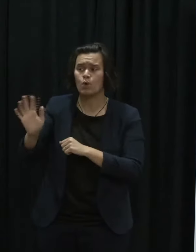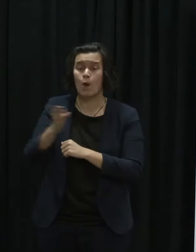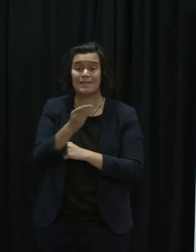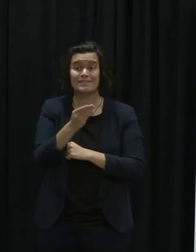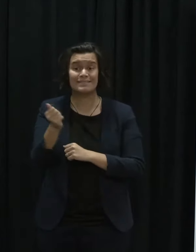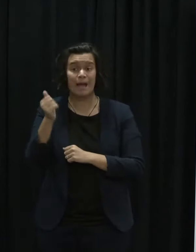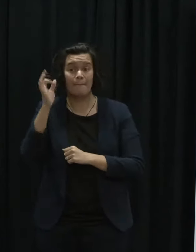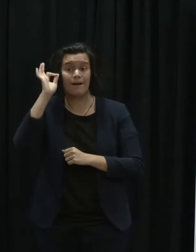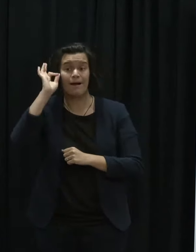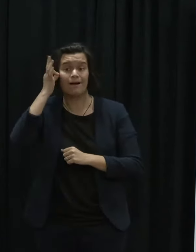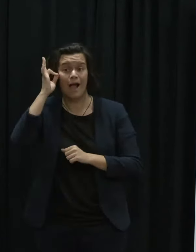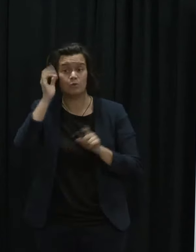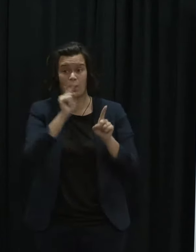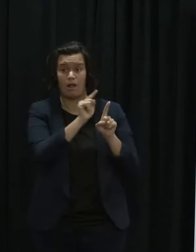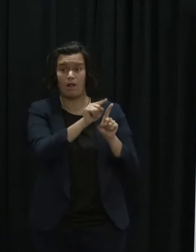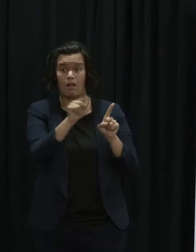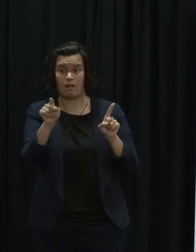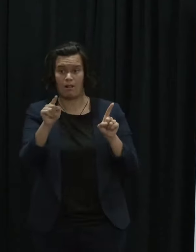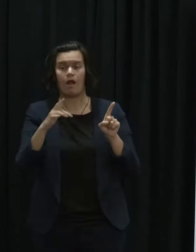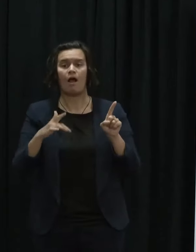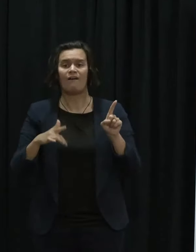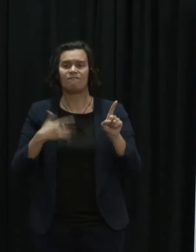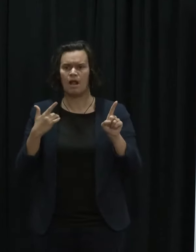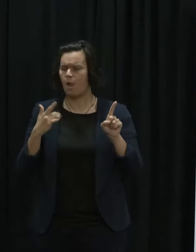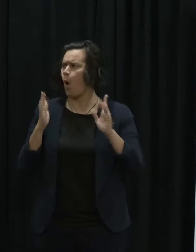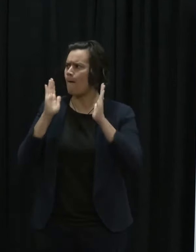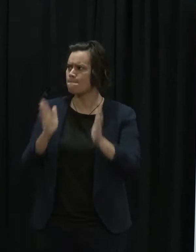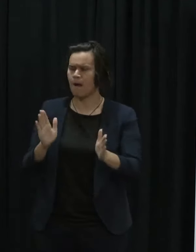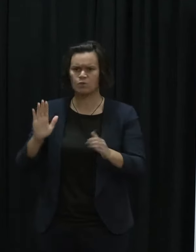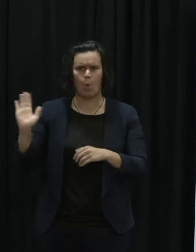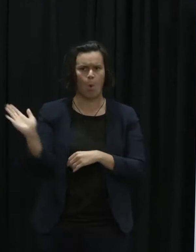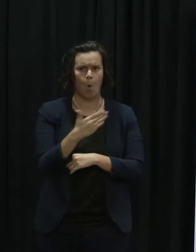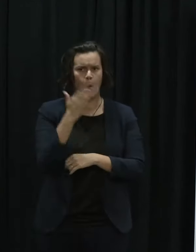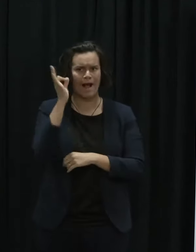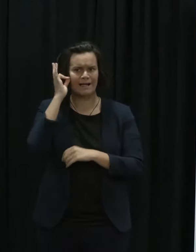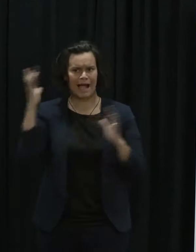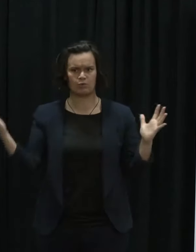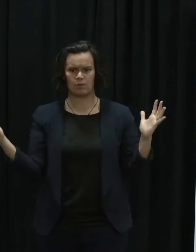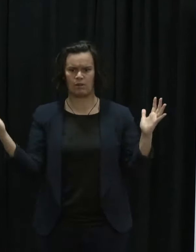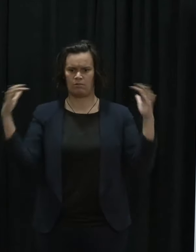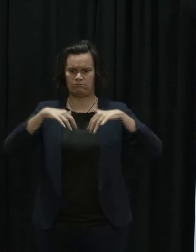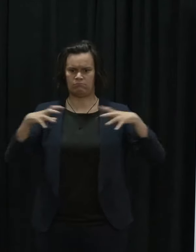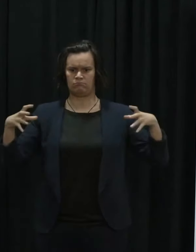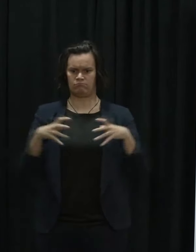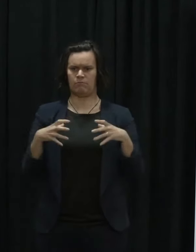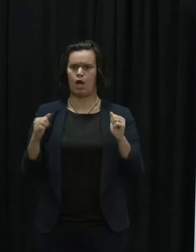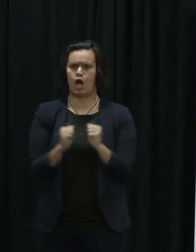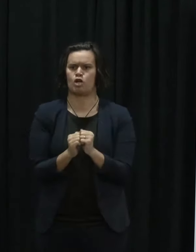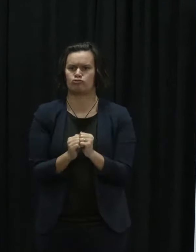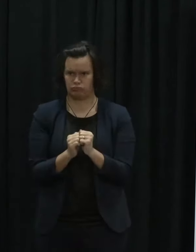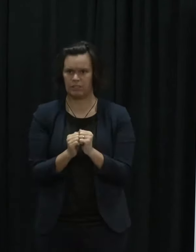untruthful to them. I disagree with that. In fact some councils were of